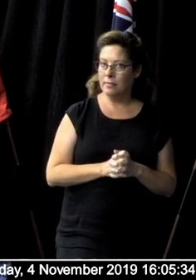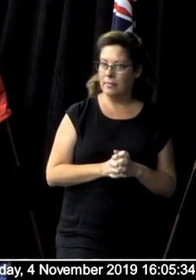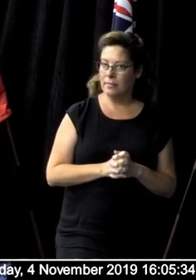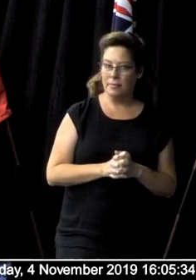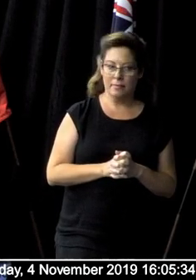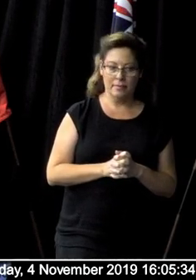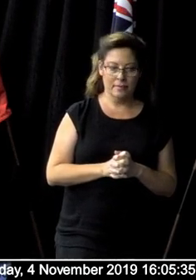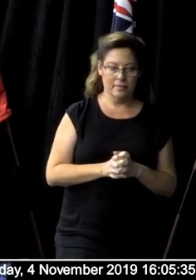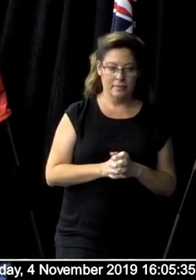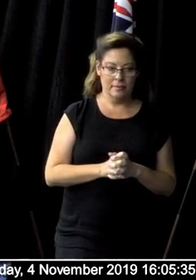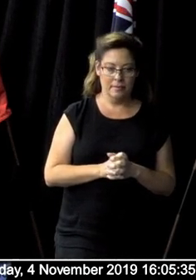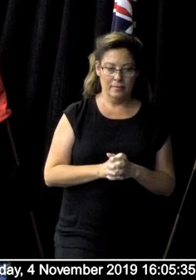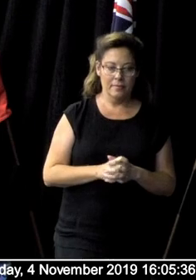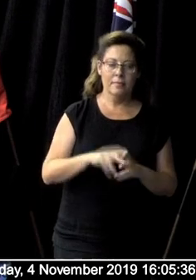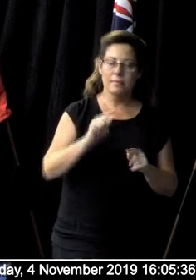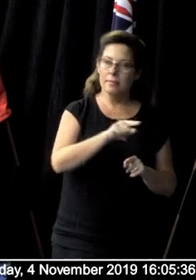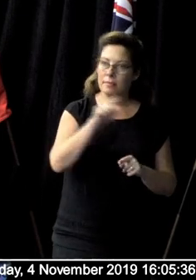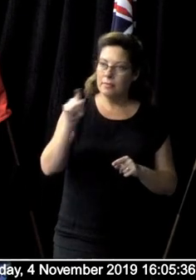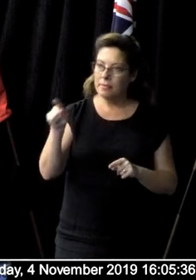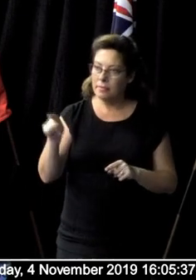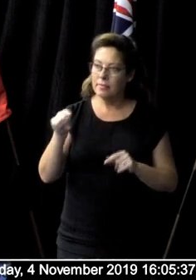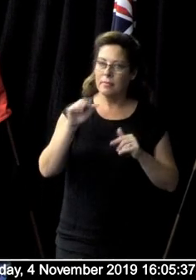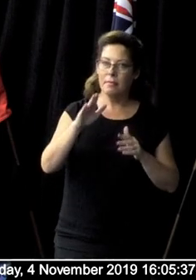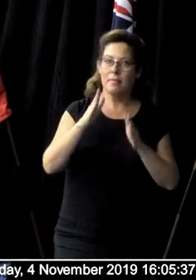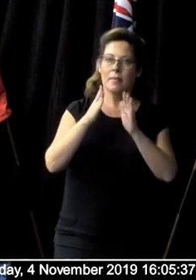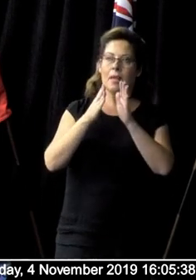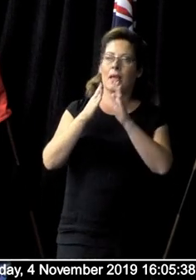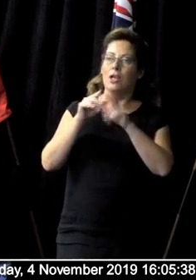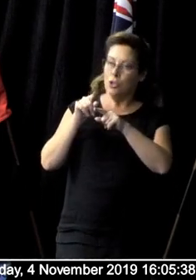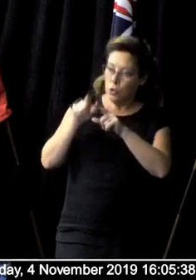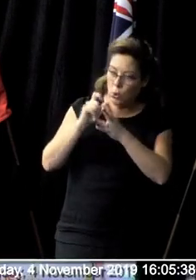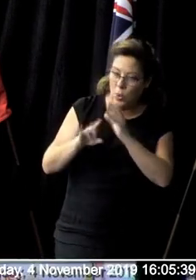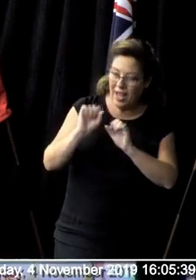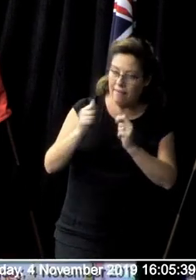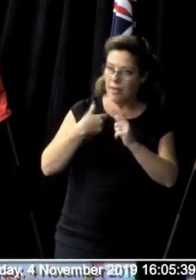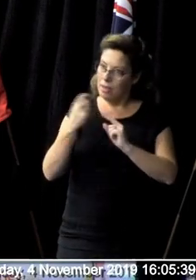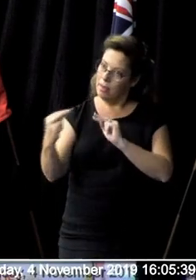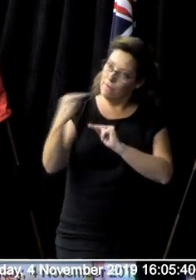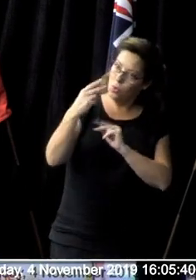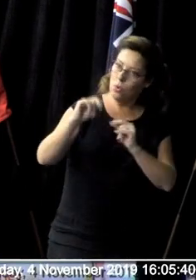Sorry, could you... Do you have a view about phasing out special schools?